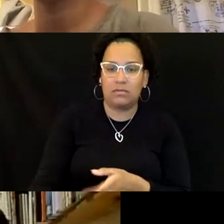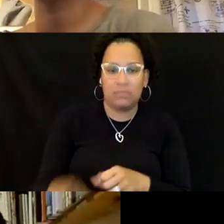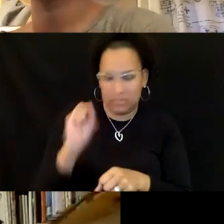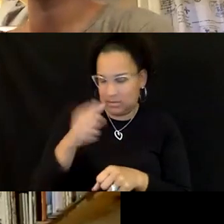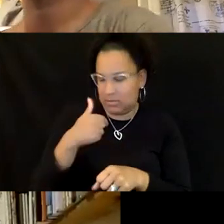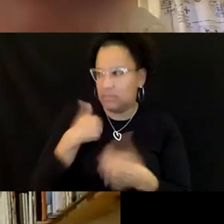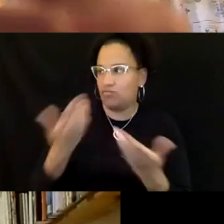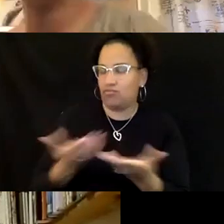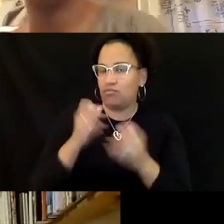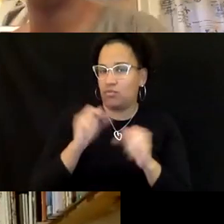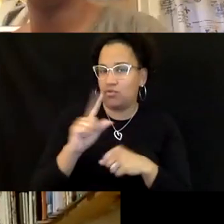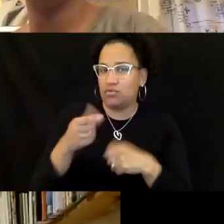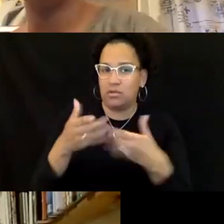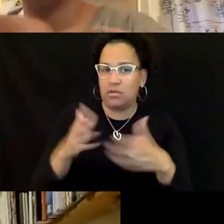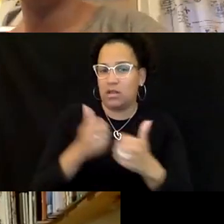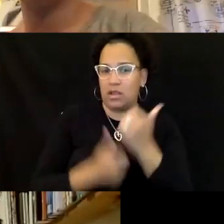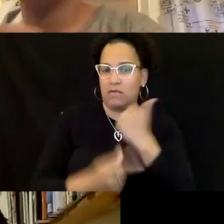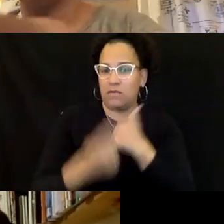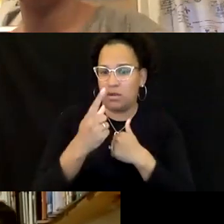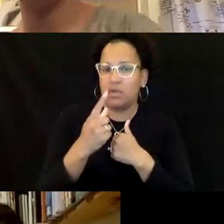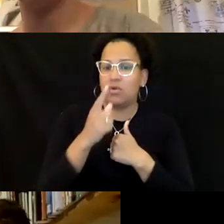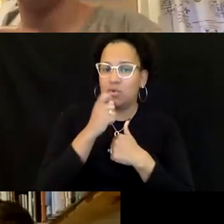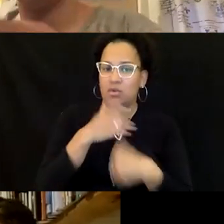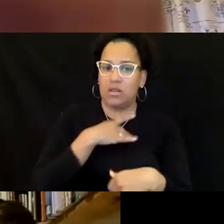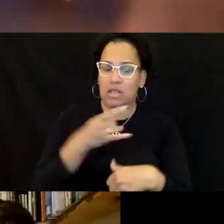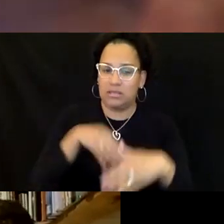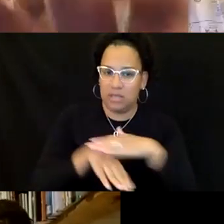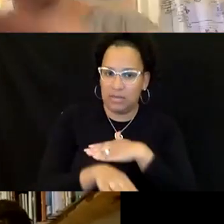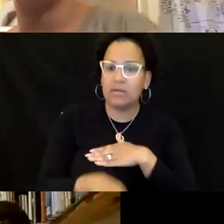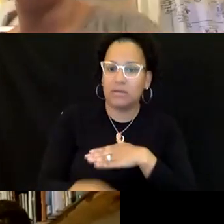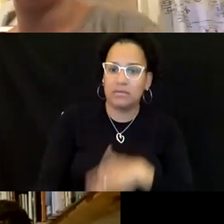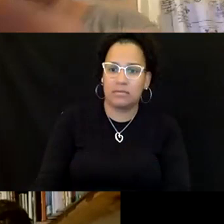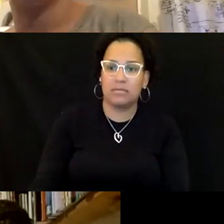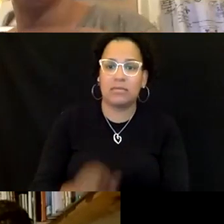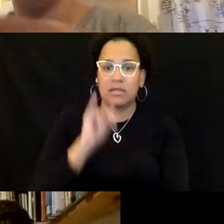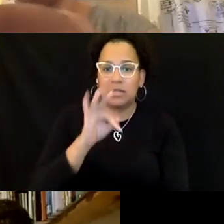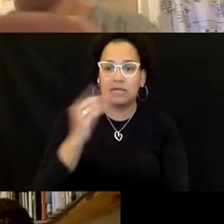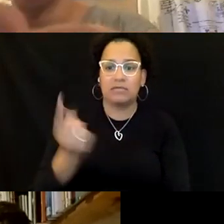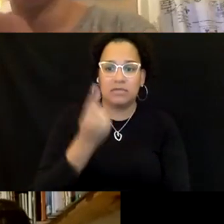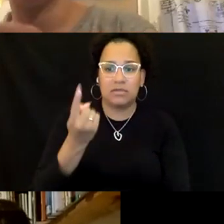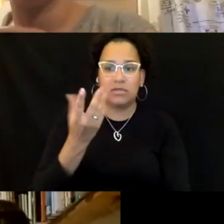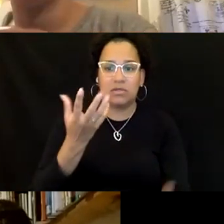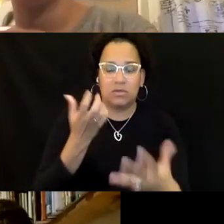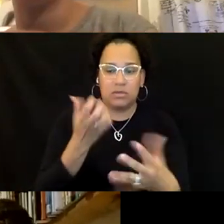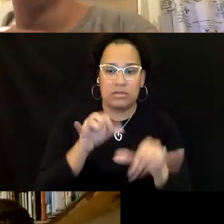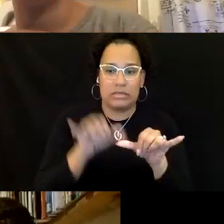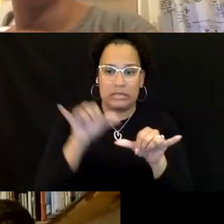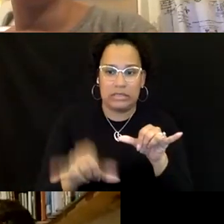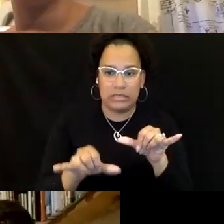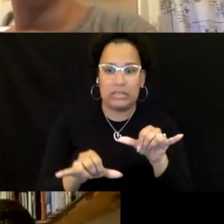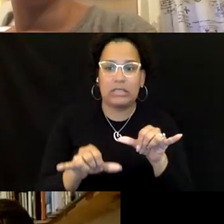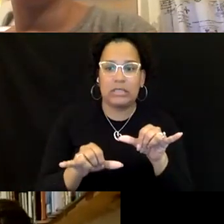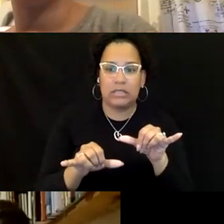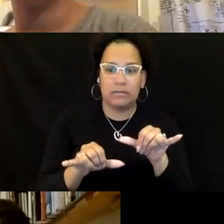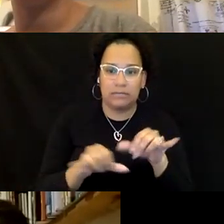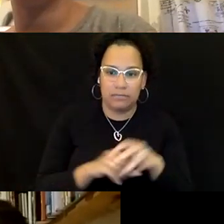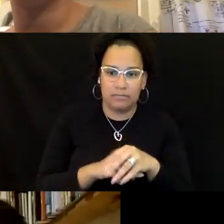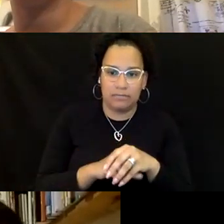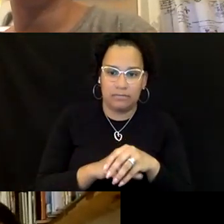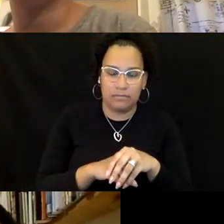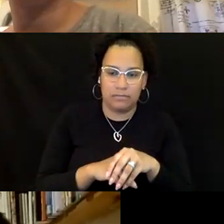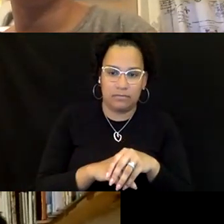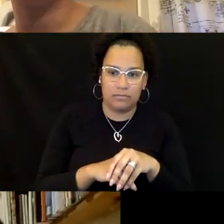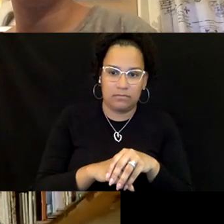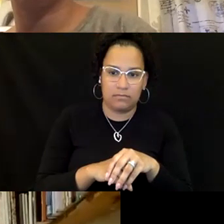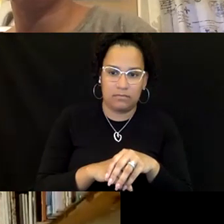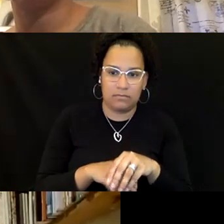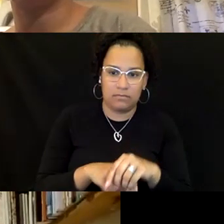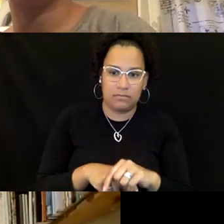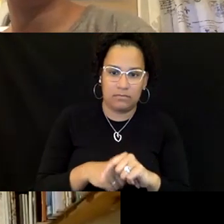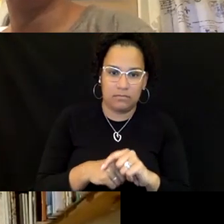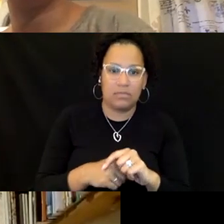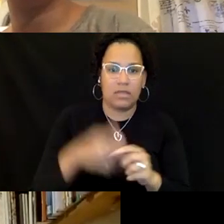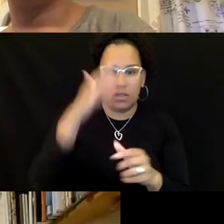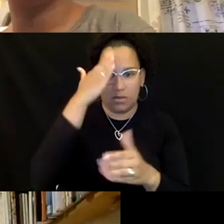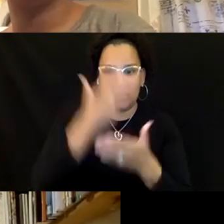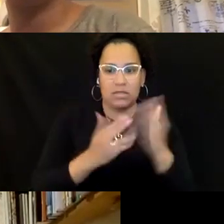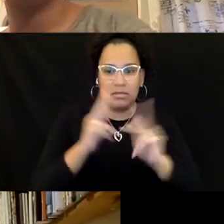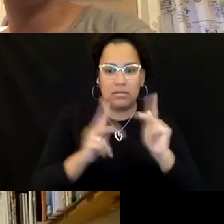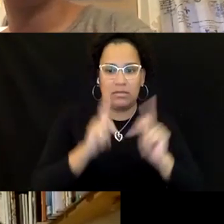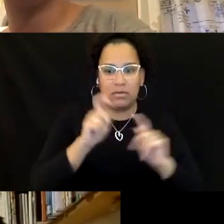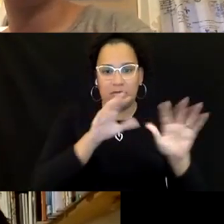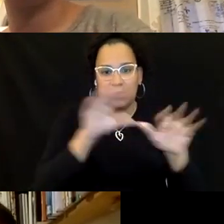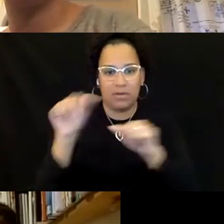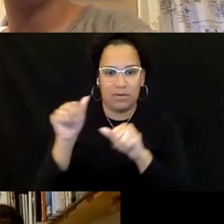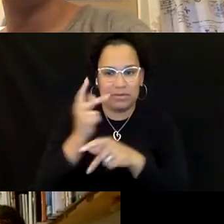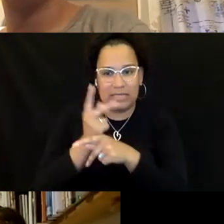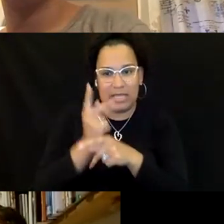Sheila Black: Can you just let everyone who would like to come in in if anybody would like to remain an attendee if you just invite there's people who do have to go, I noticed raymond's gotta go take care of the beautiful IRA.